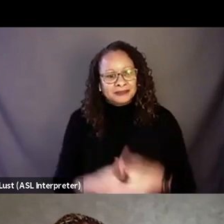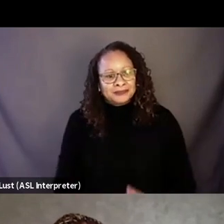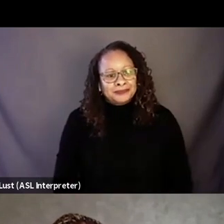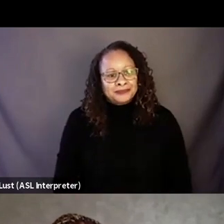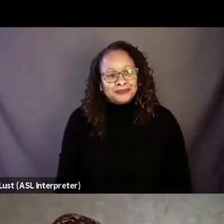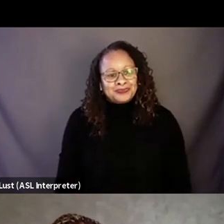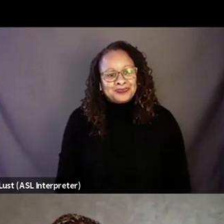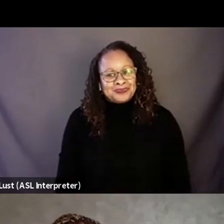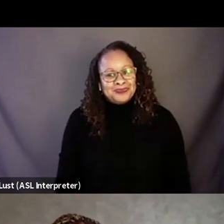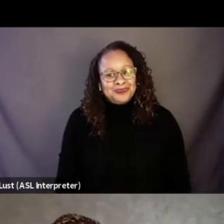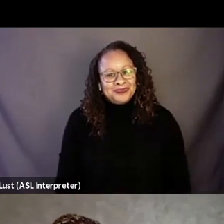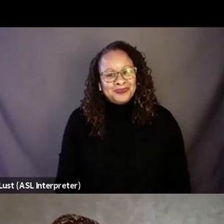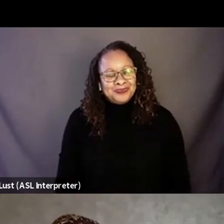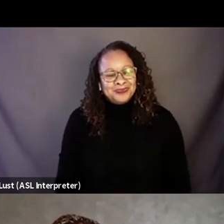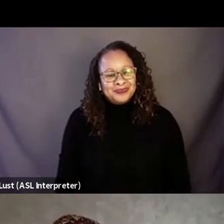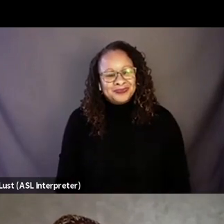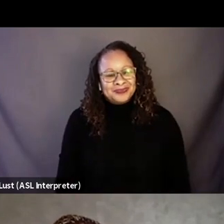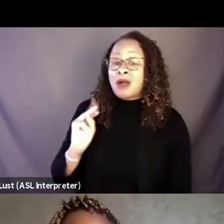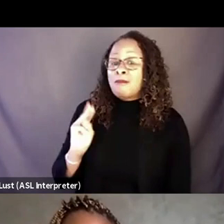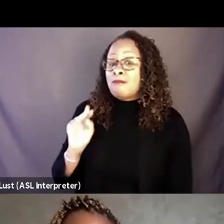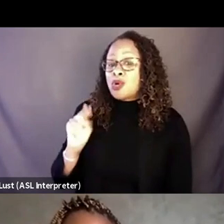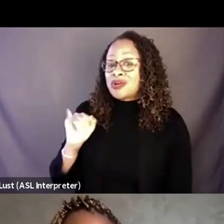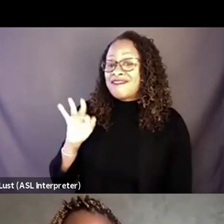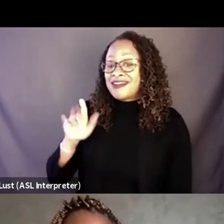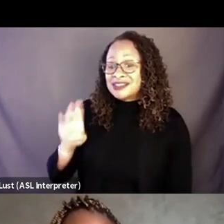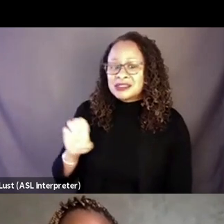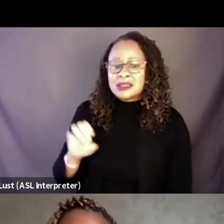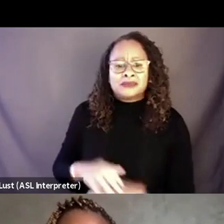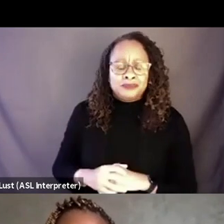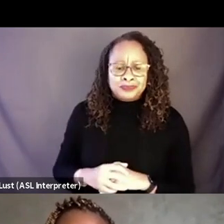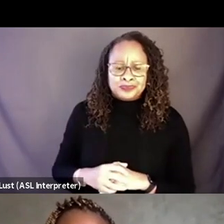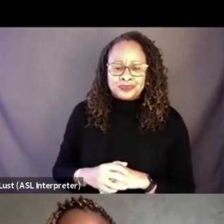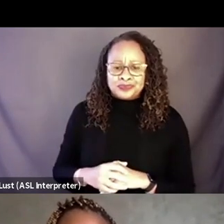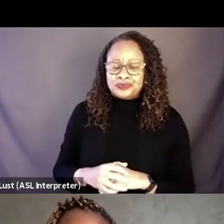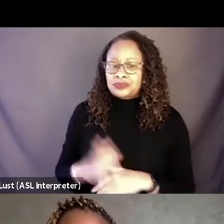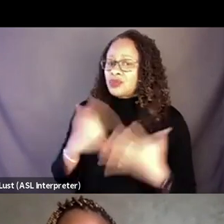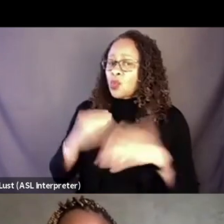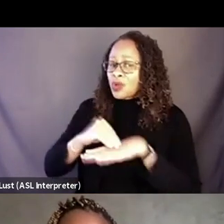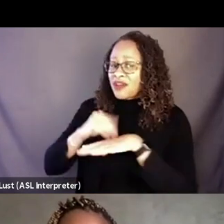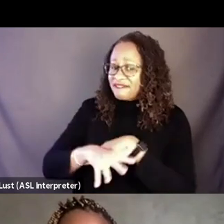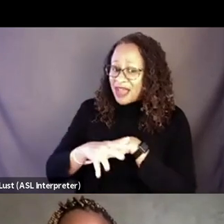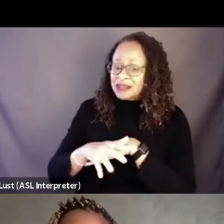That's very Boni for you, what effect do you think being filmed had